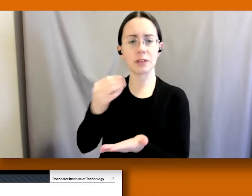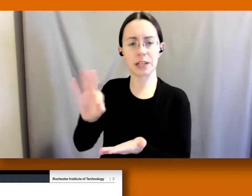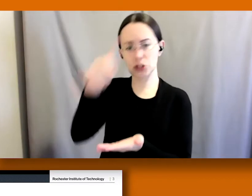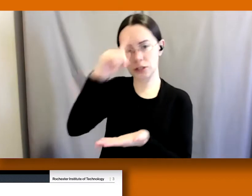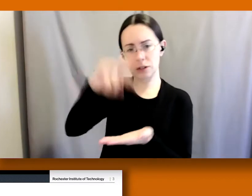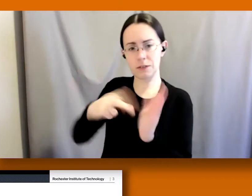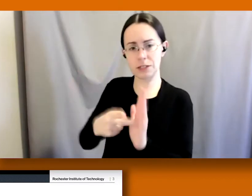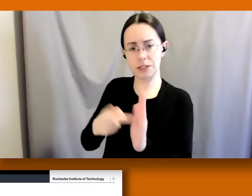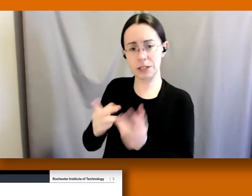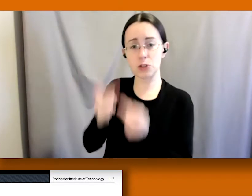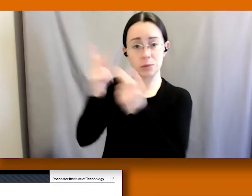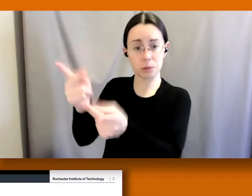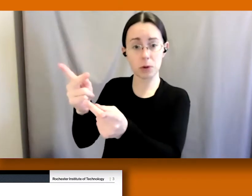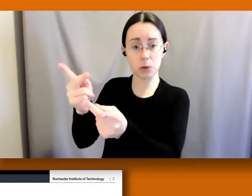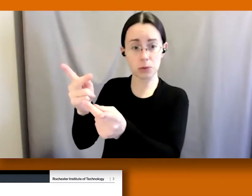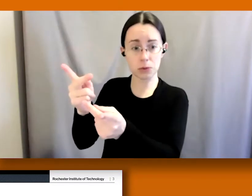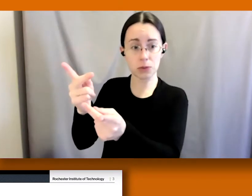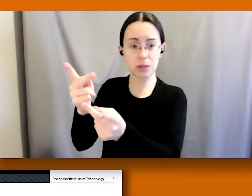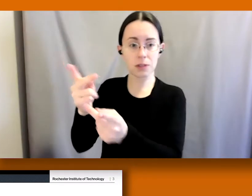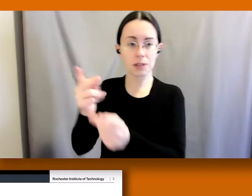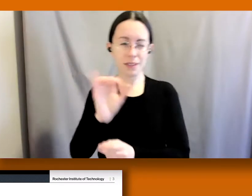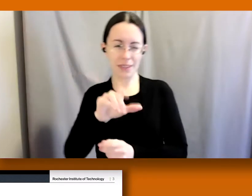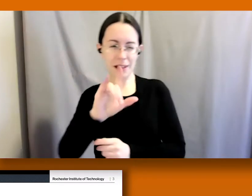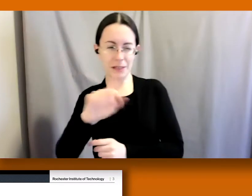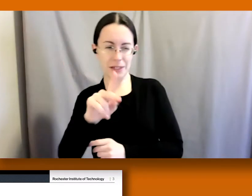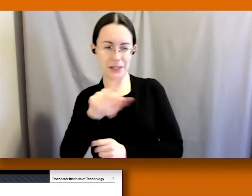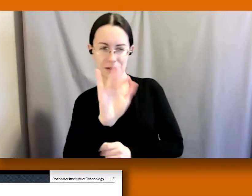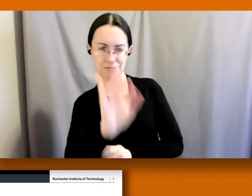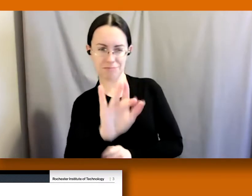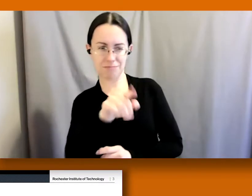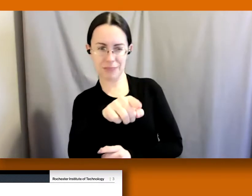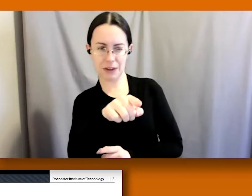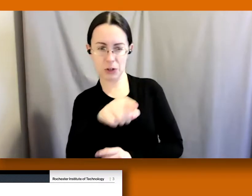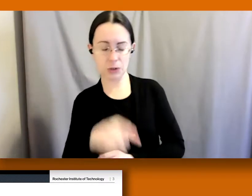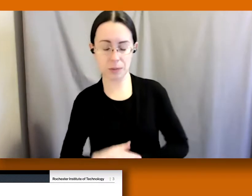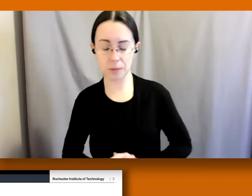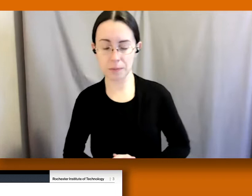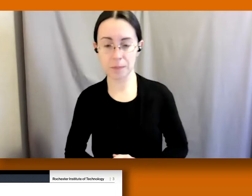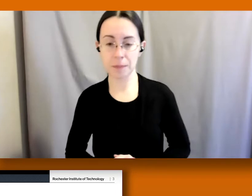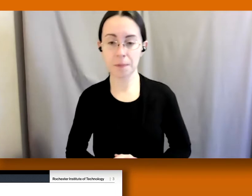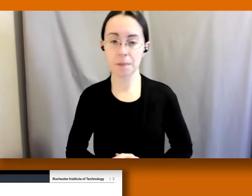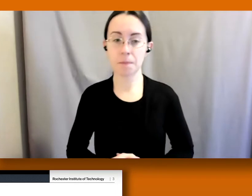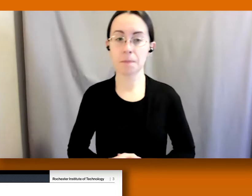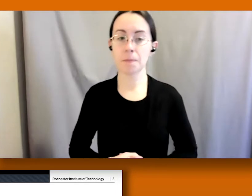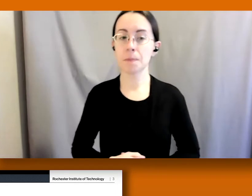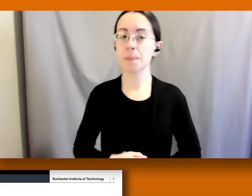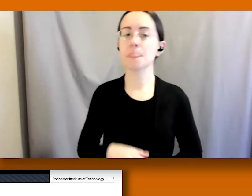um, which you can see the link on the screen, this will just add some basic proposal information